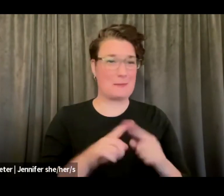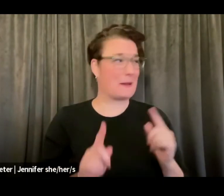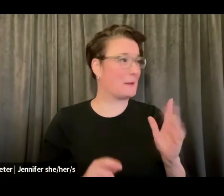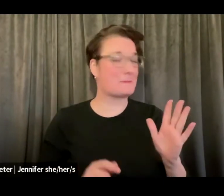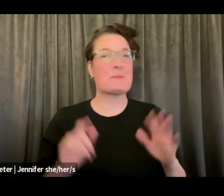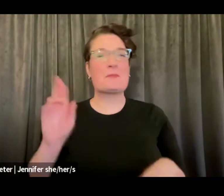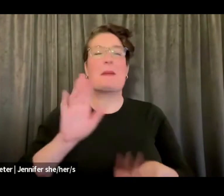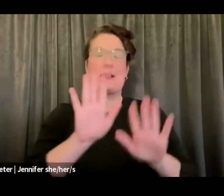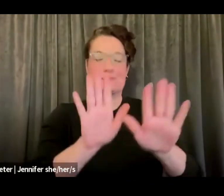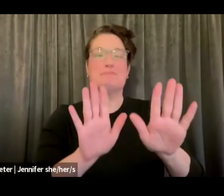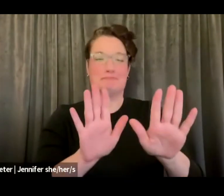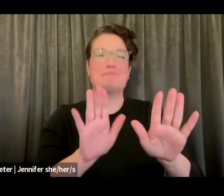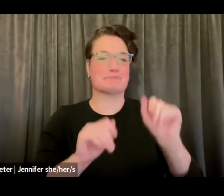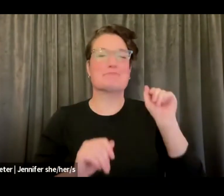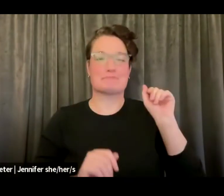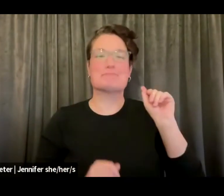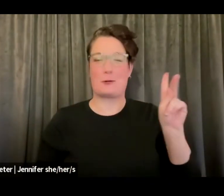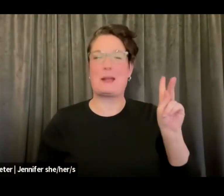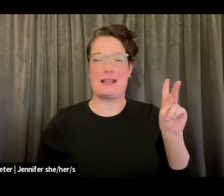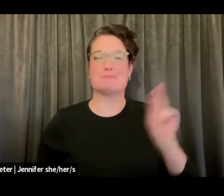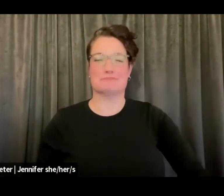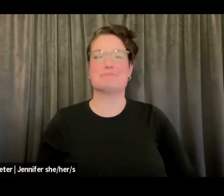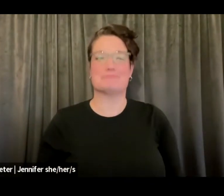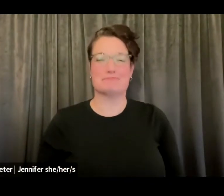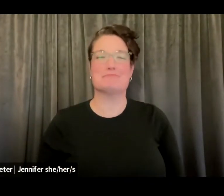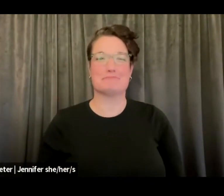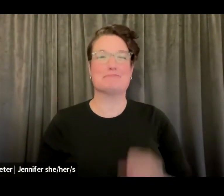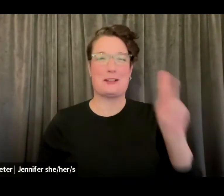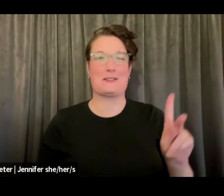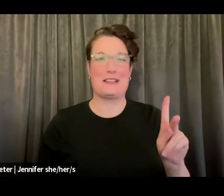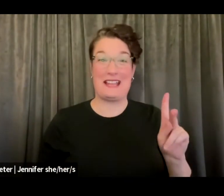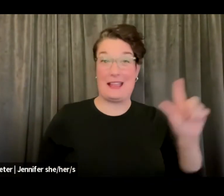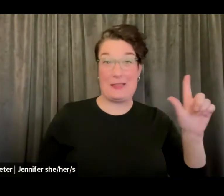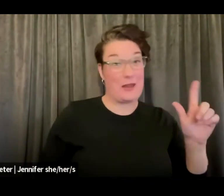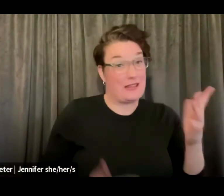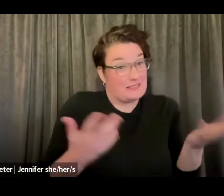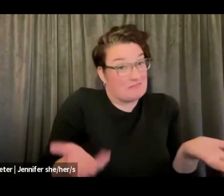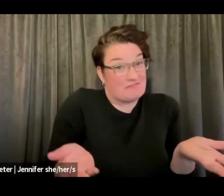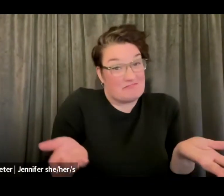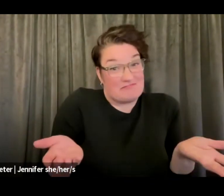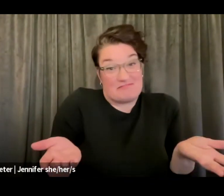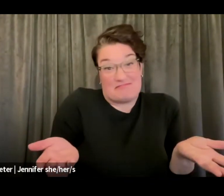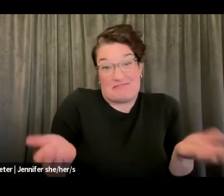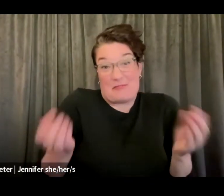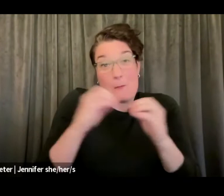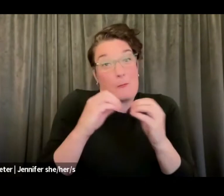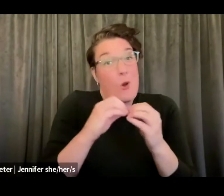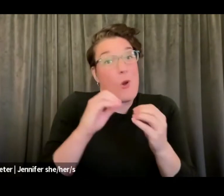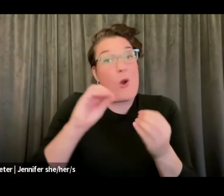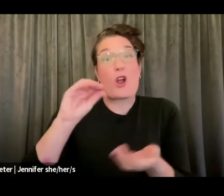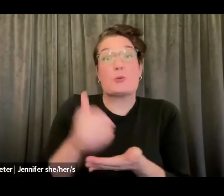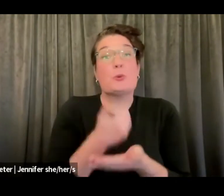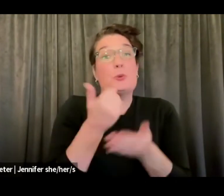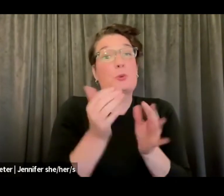Rebekah: right Okay Yep. Lukaza: Well more of that I mean more of new language of